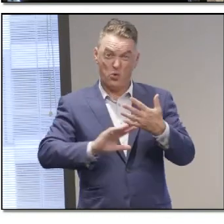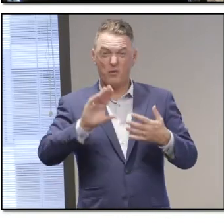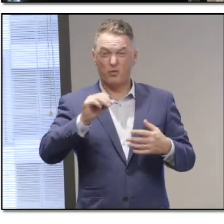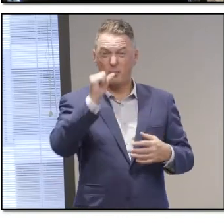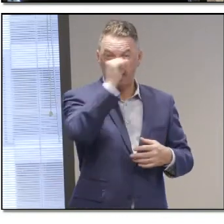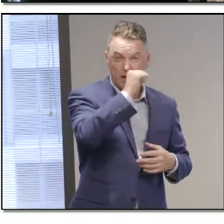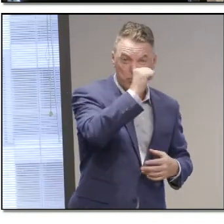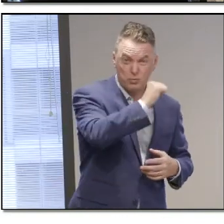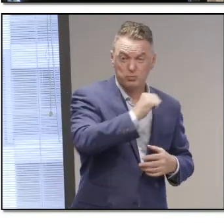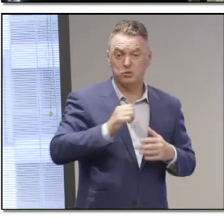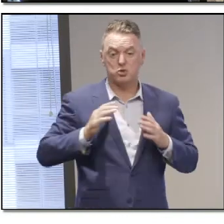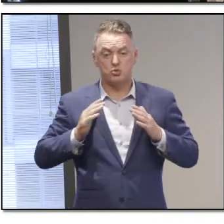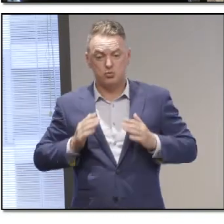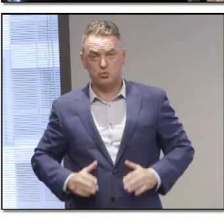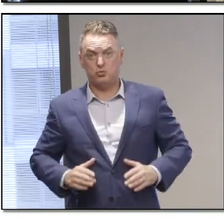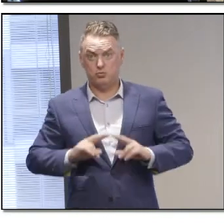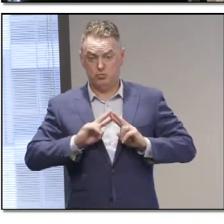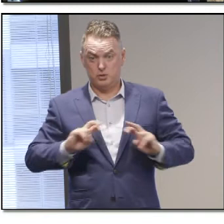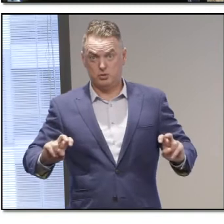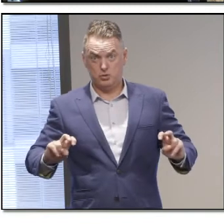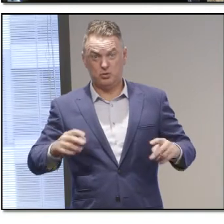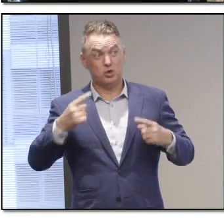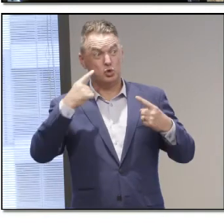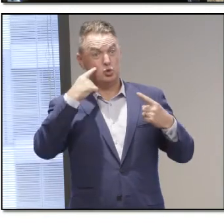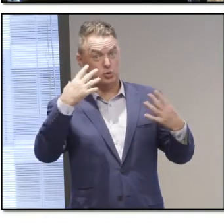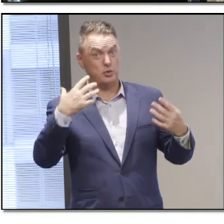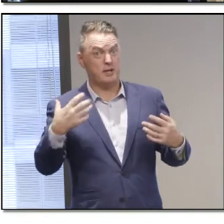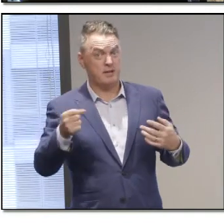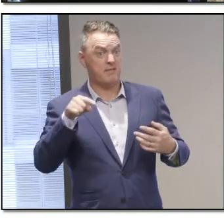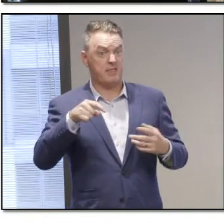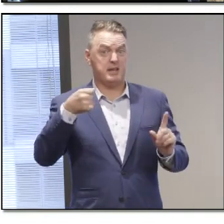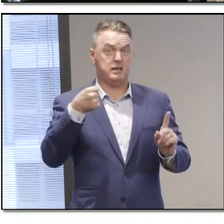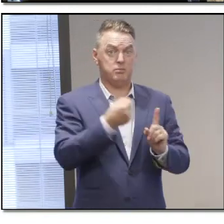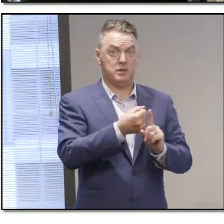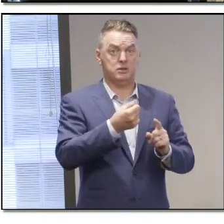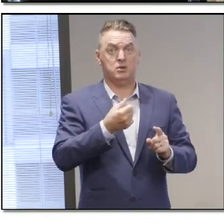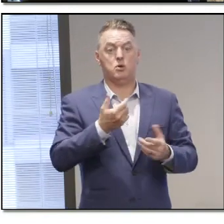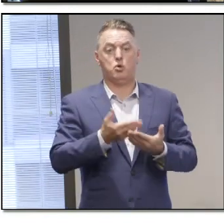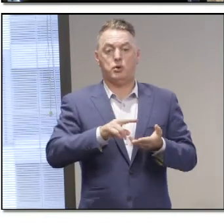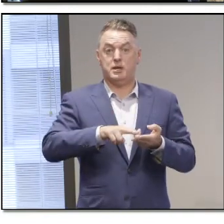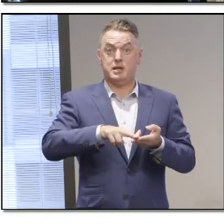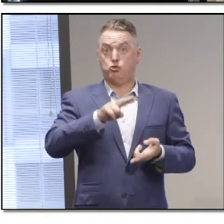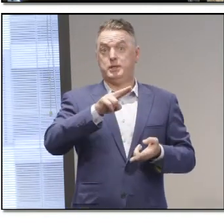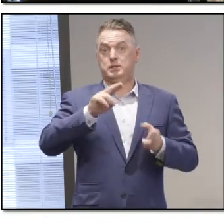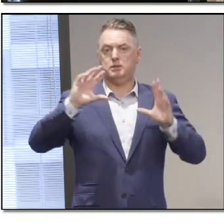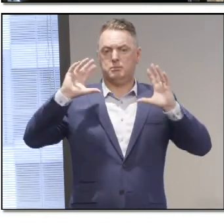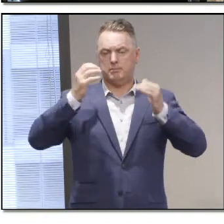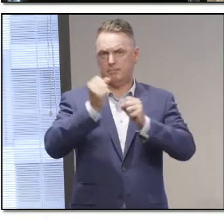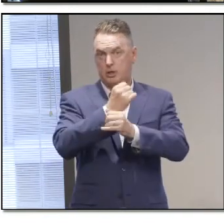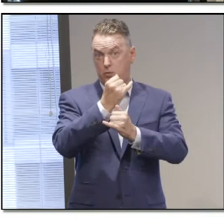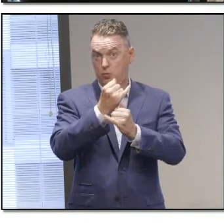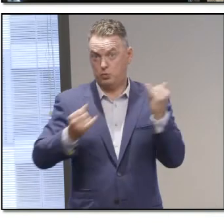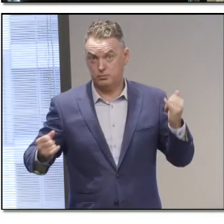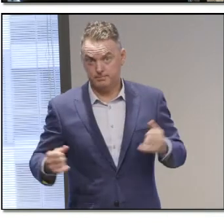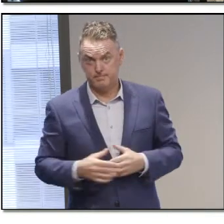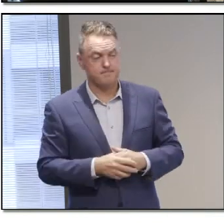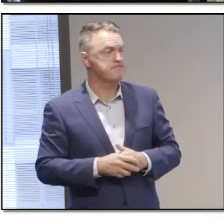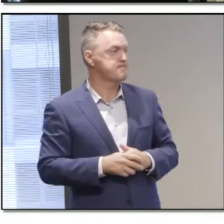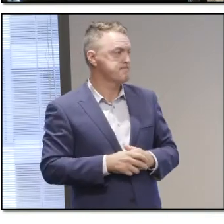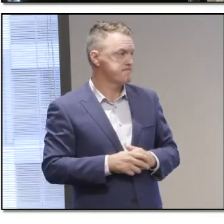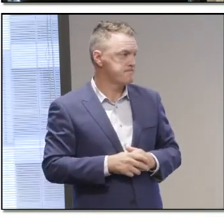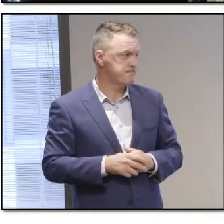human studies have been shown to have this effect on increasing obesity. Now, it seems like it might